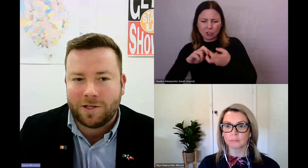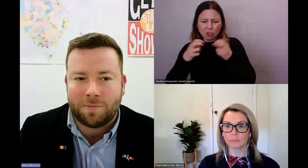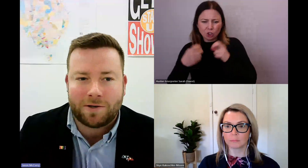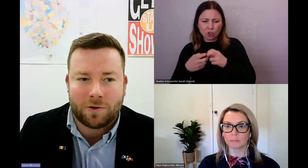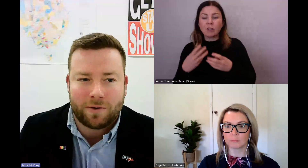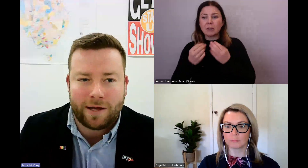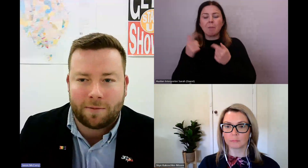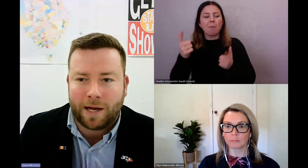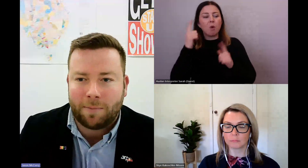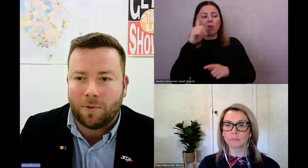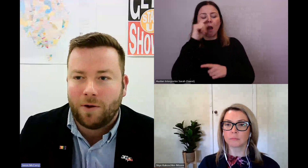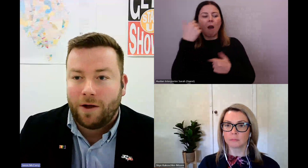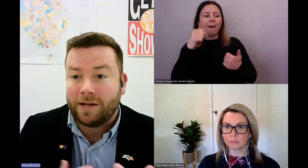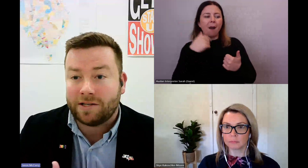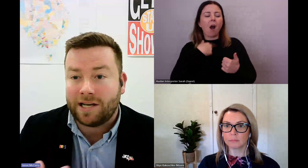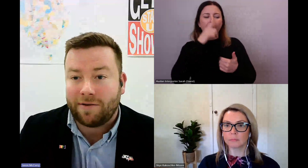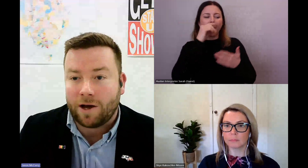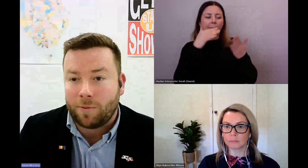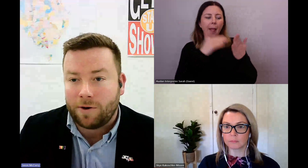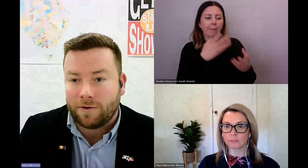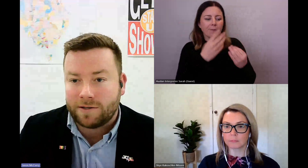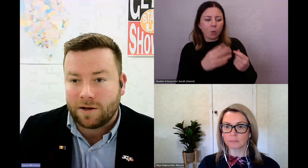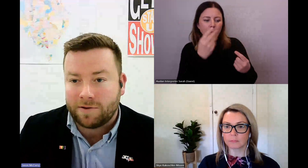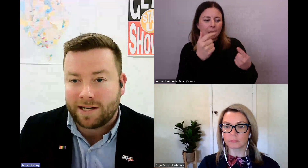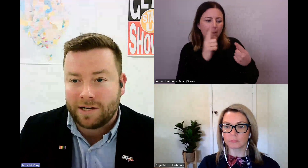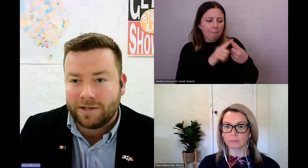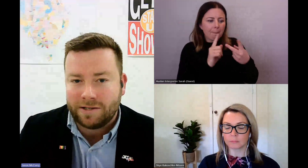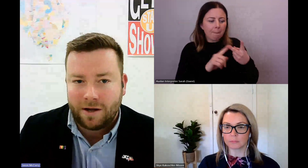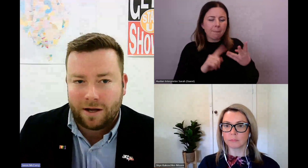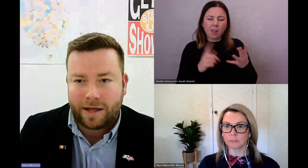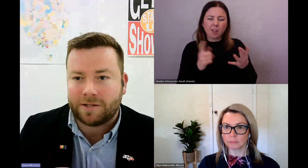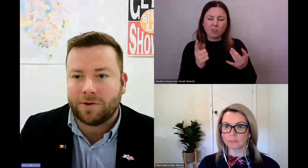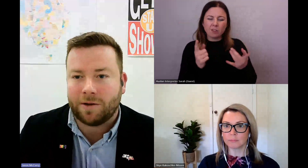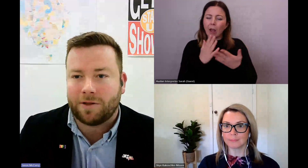issues by talking with young people and just having open honest conversations. That's really